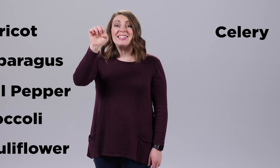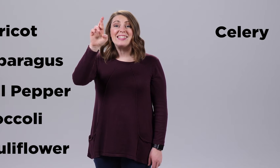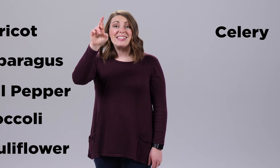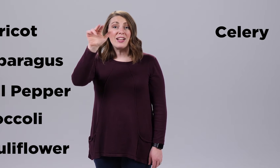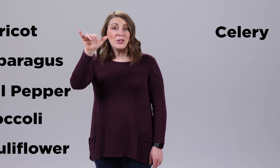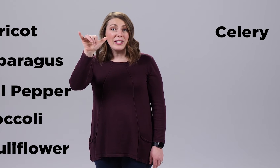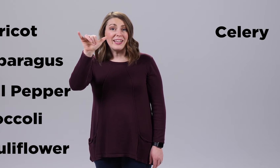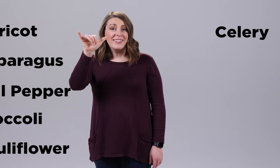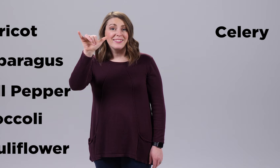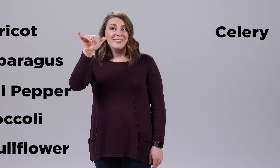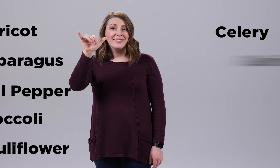CELERY